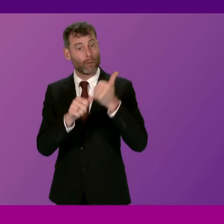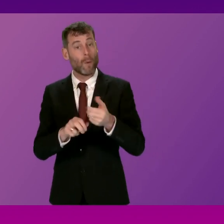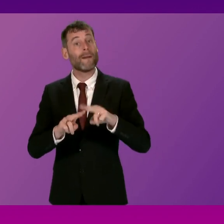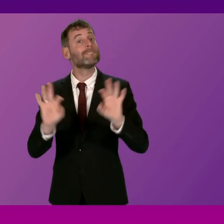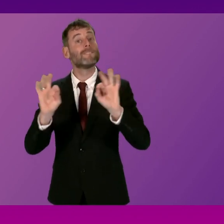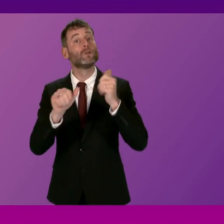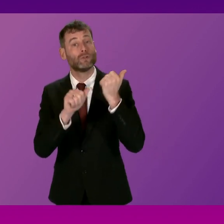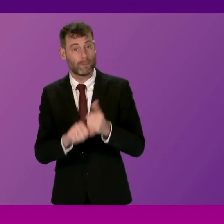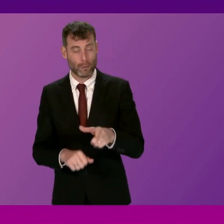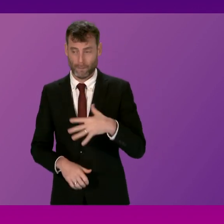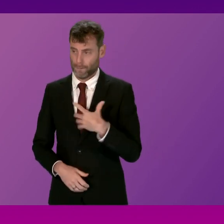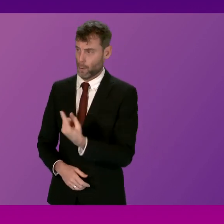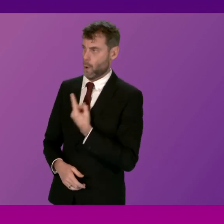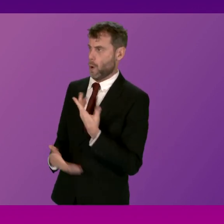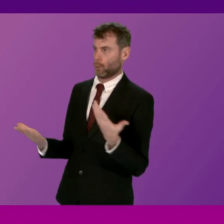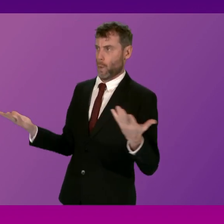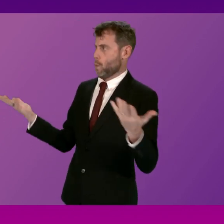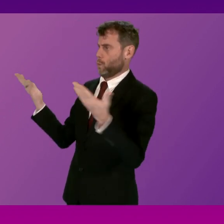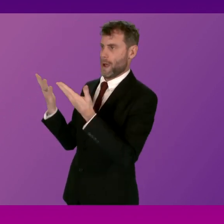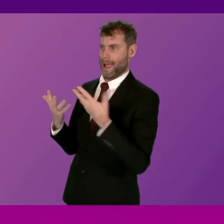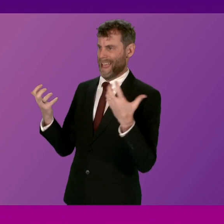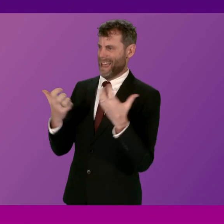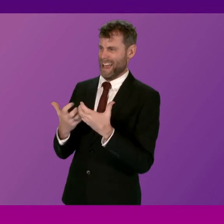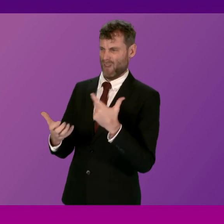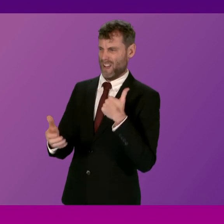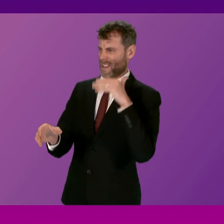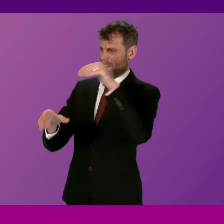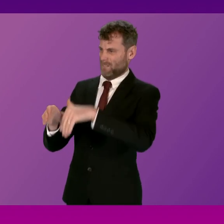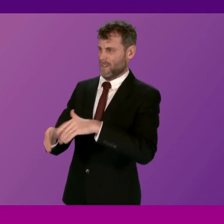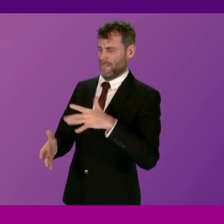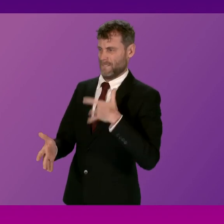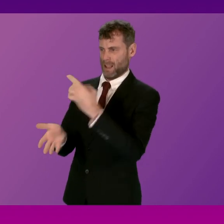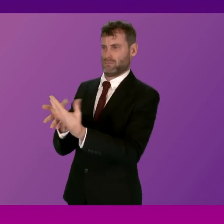and abandoned in a world in which they should feel that they belong.